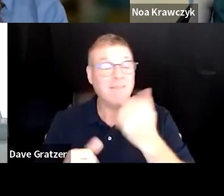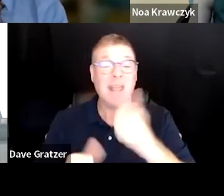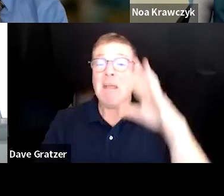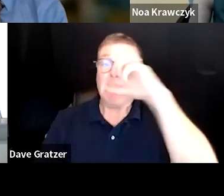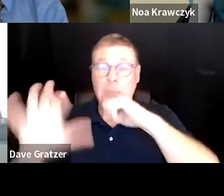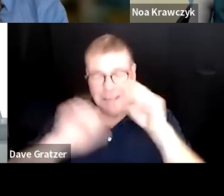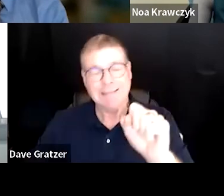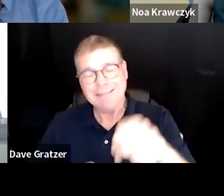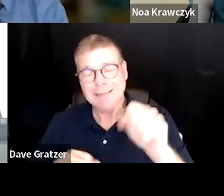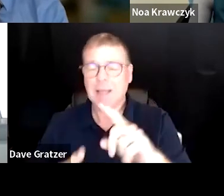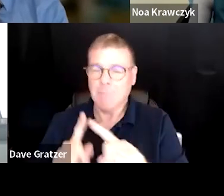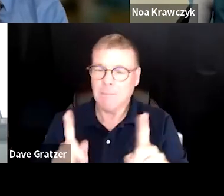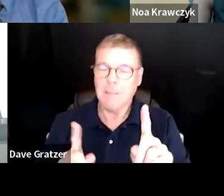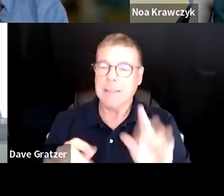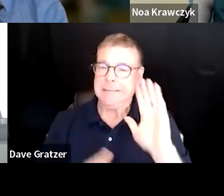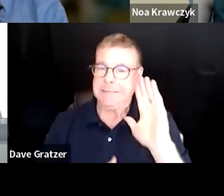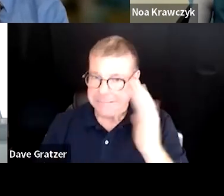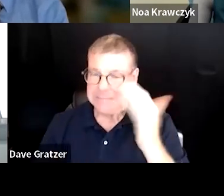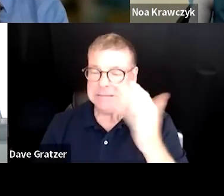but generally this seems to work reasonably well.